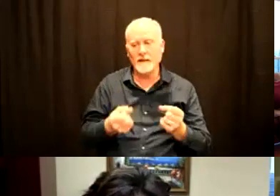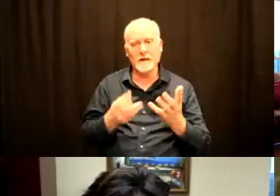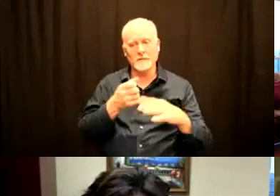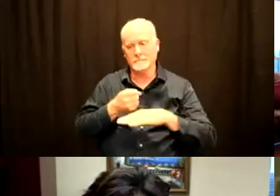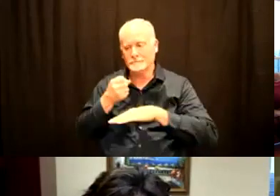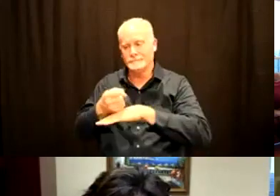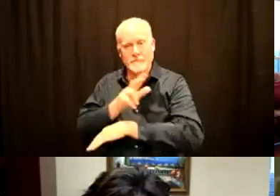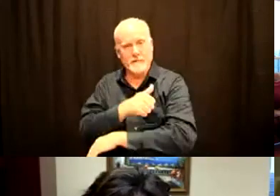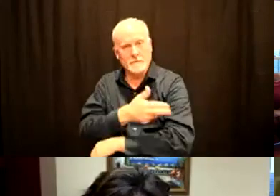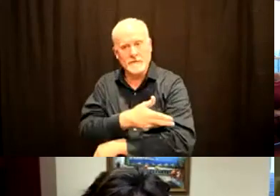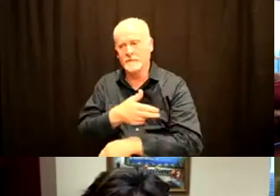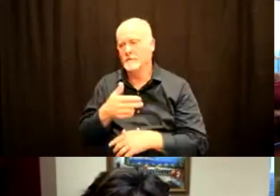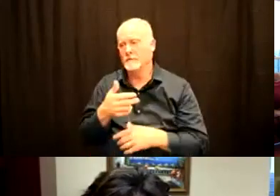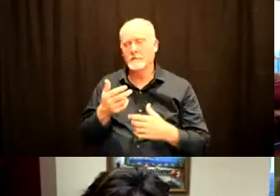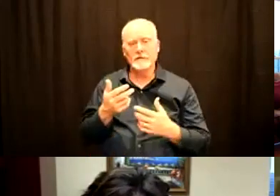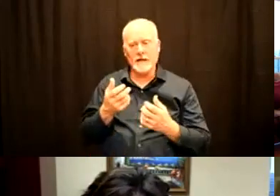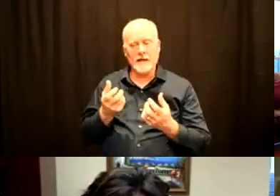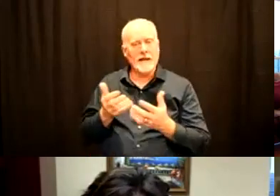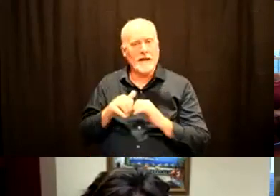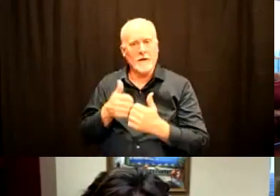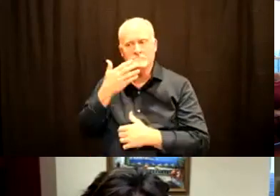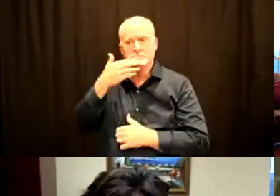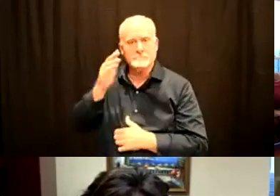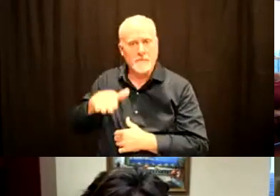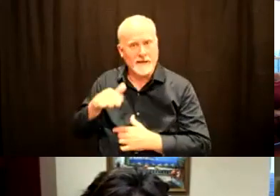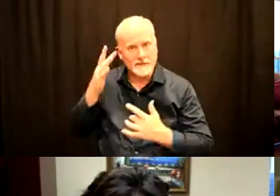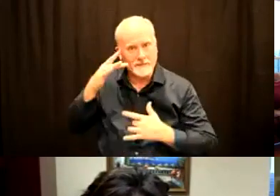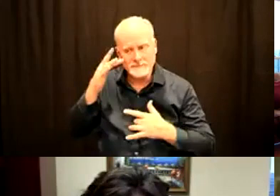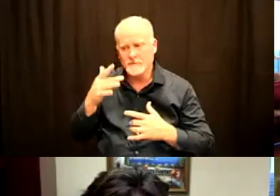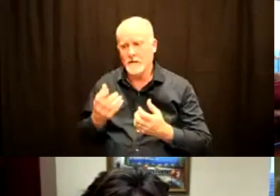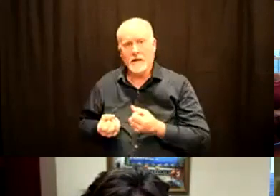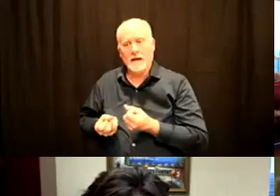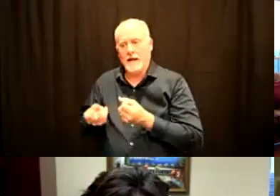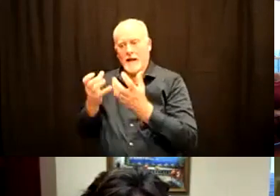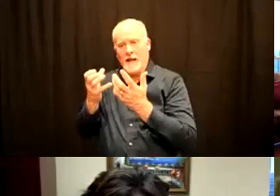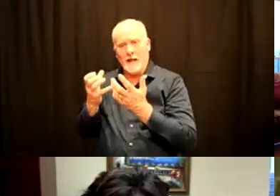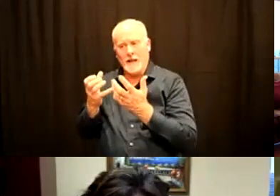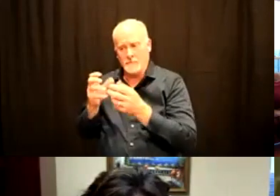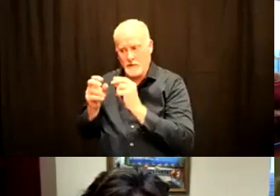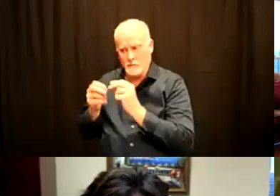uh percent of severity um of illness how many of those coveted cases are severe uh how many